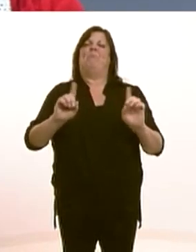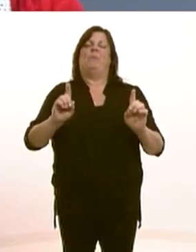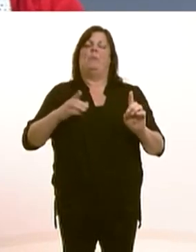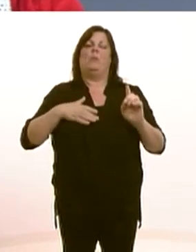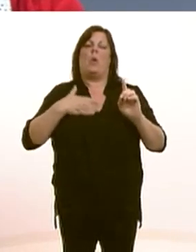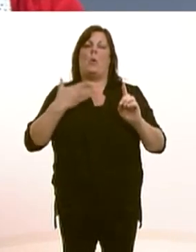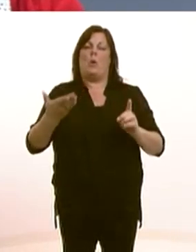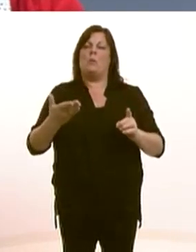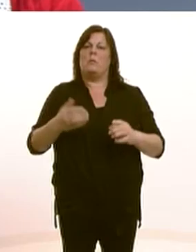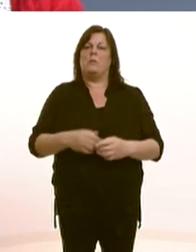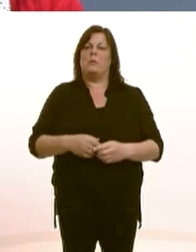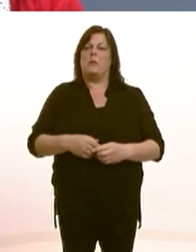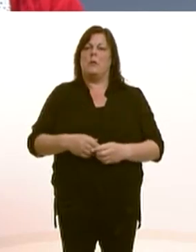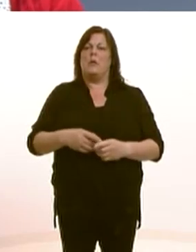is not a good one for Wales.